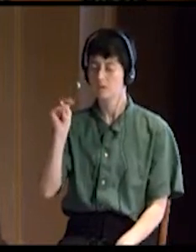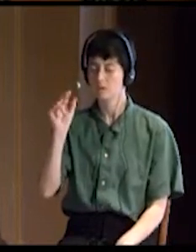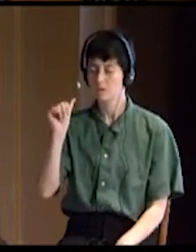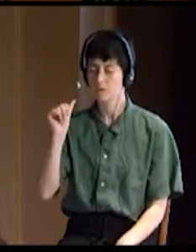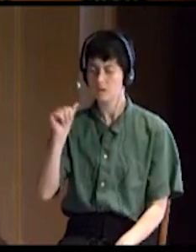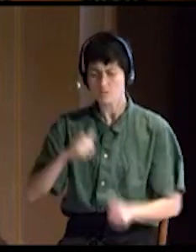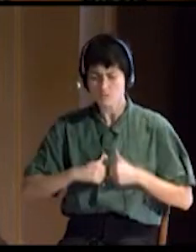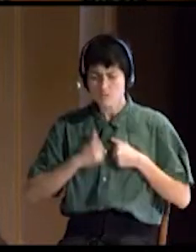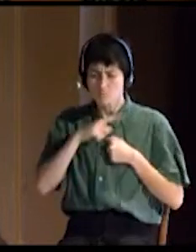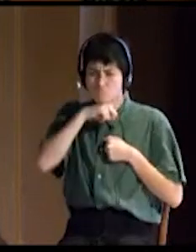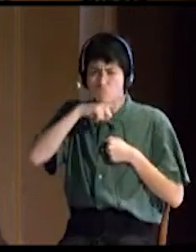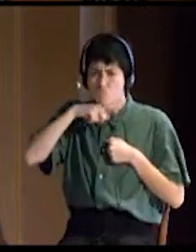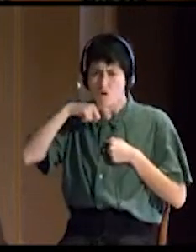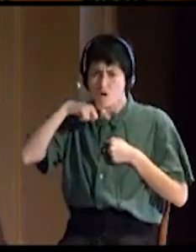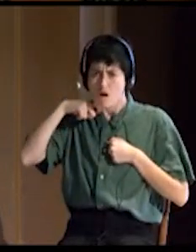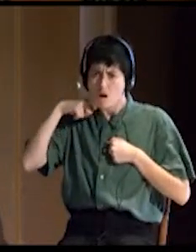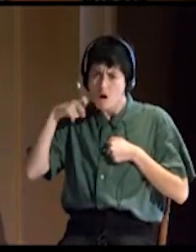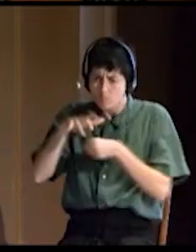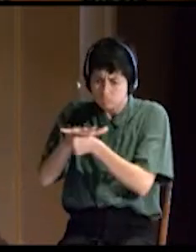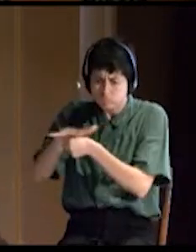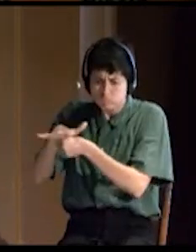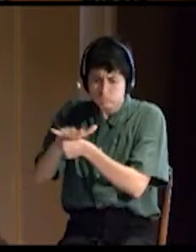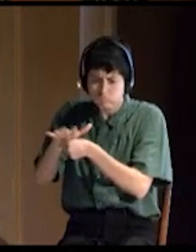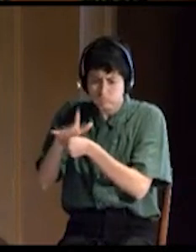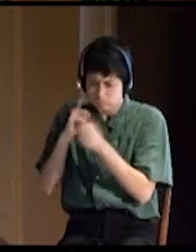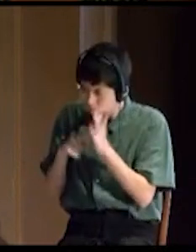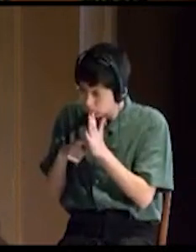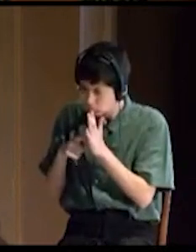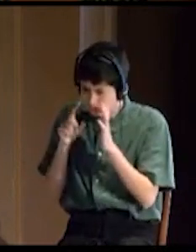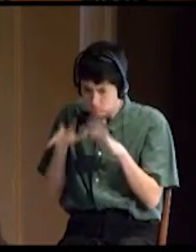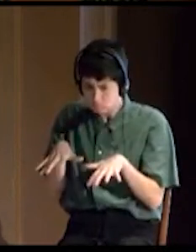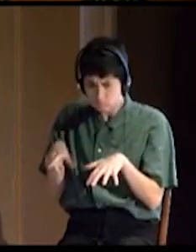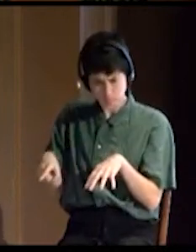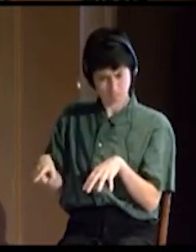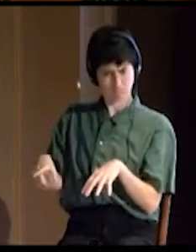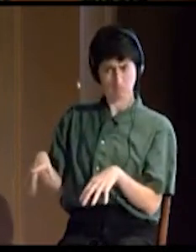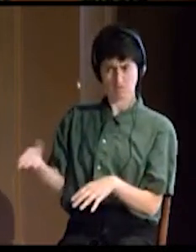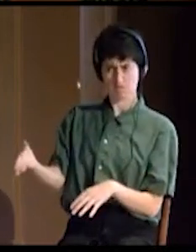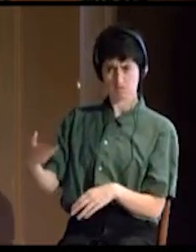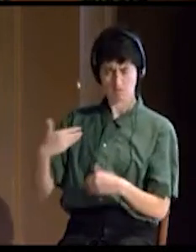And then again, we only had a single sample from Northeast Brazil,